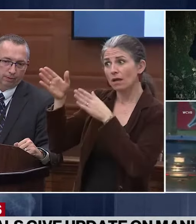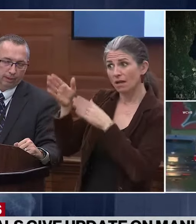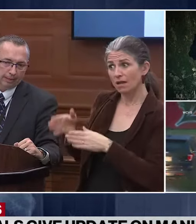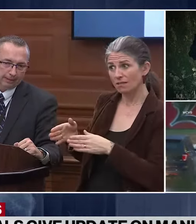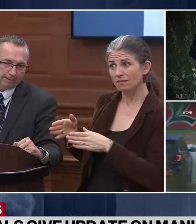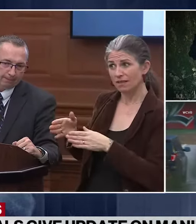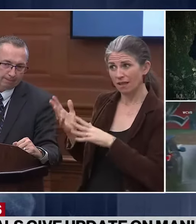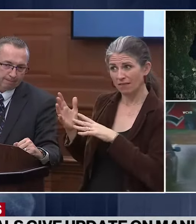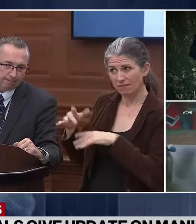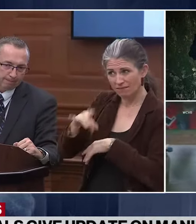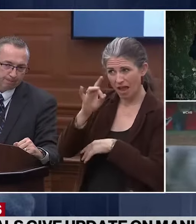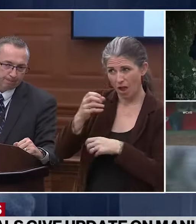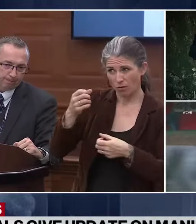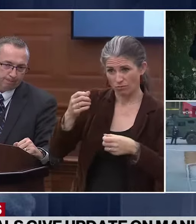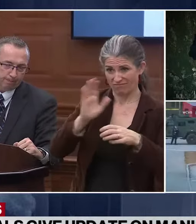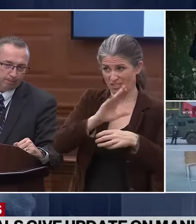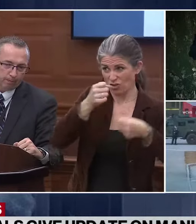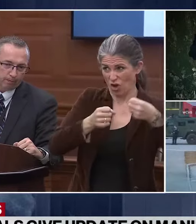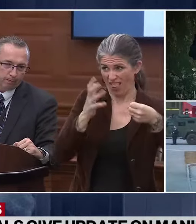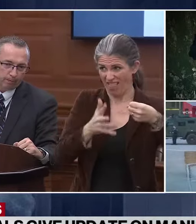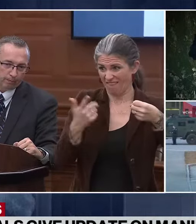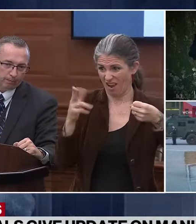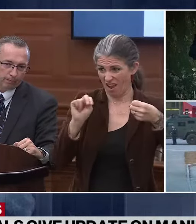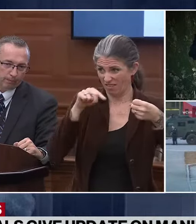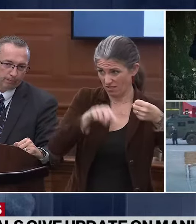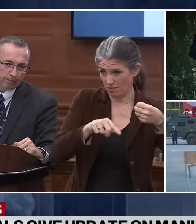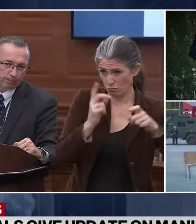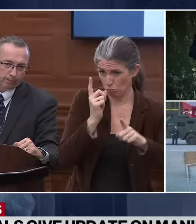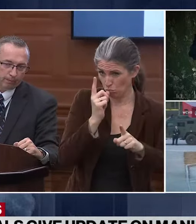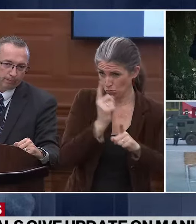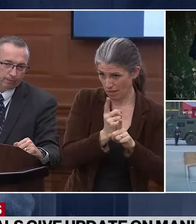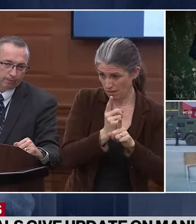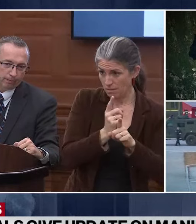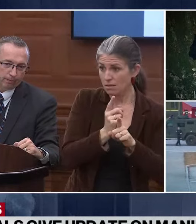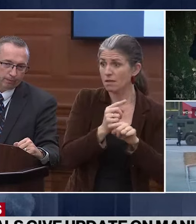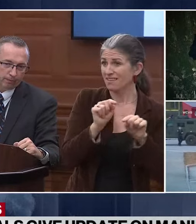CONFIRM THAT POLICE FOUND